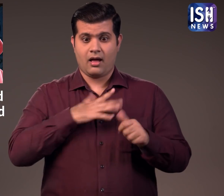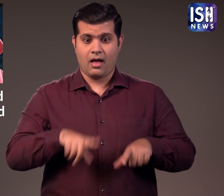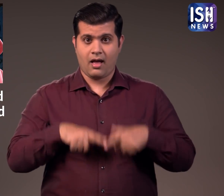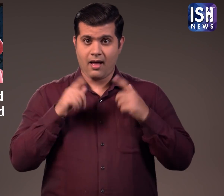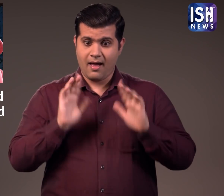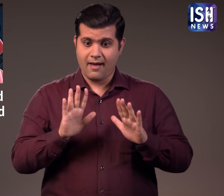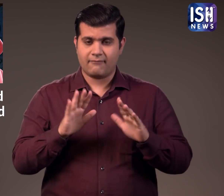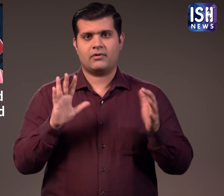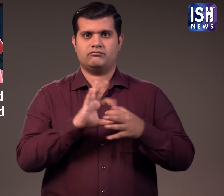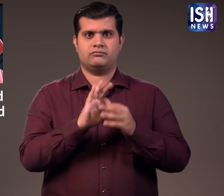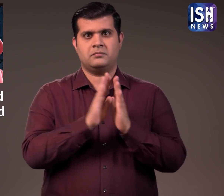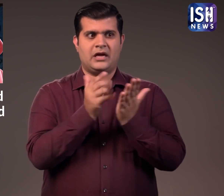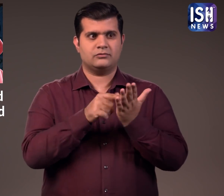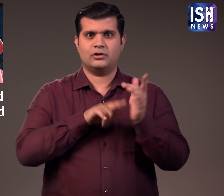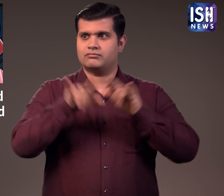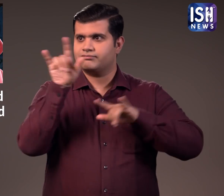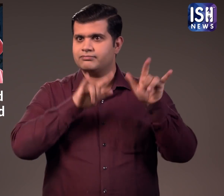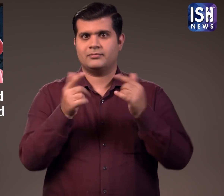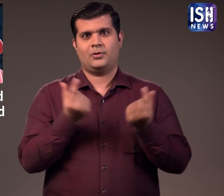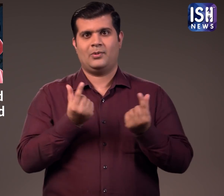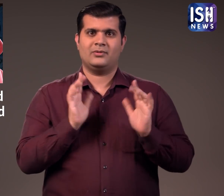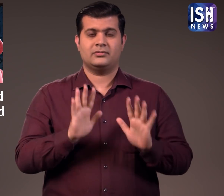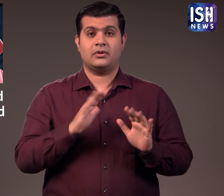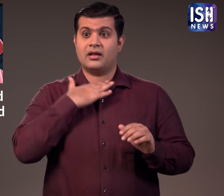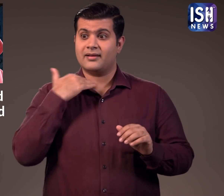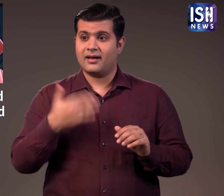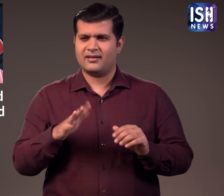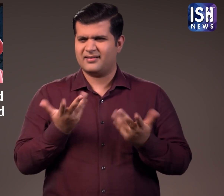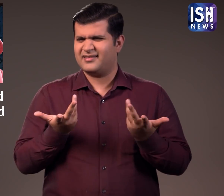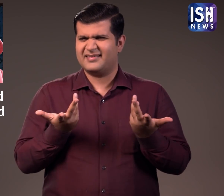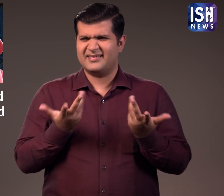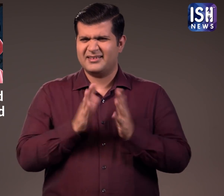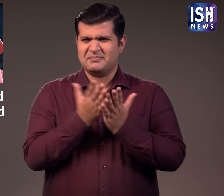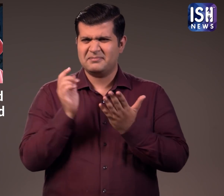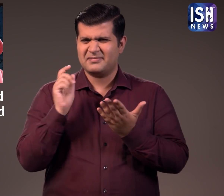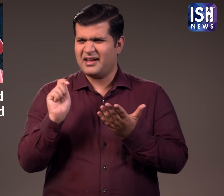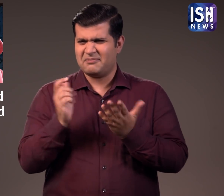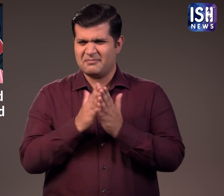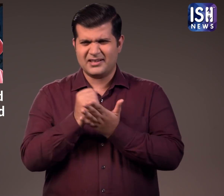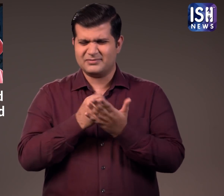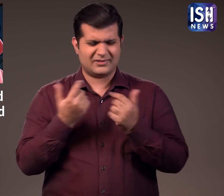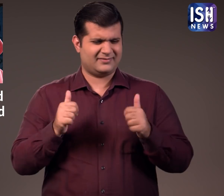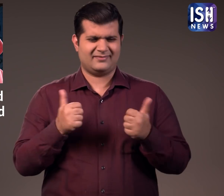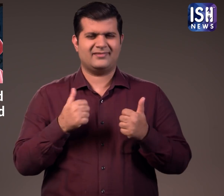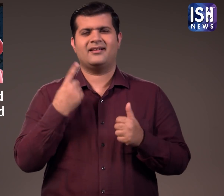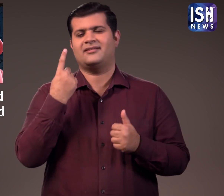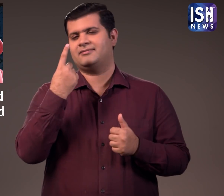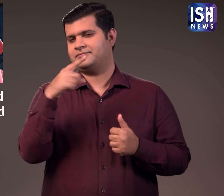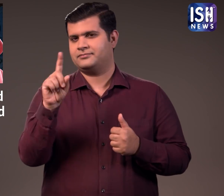Only when you are alive you can travel. Once you are dead there is no need for passport.